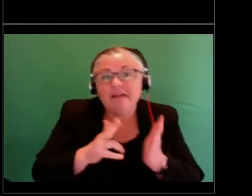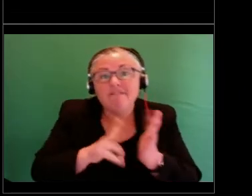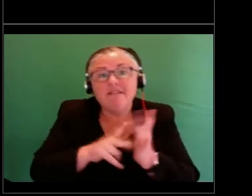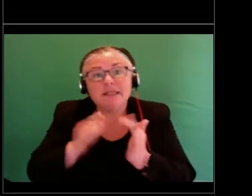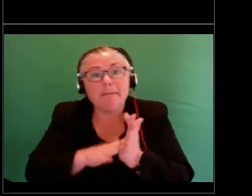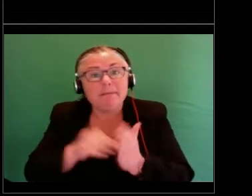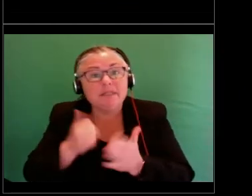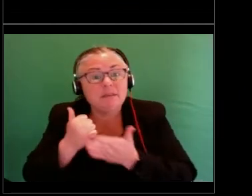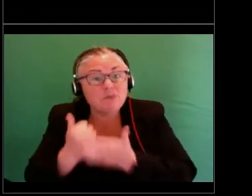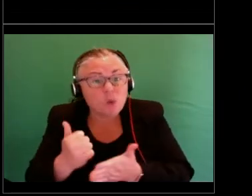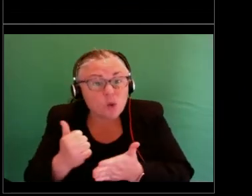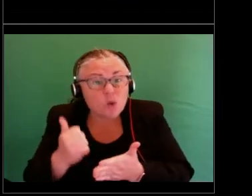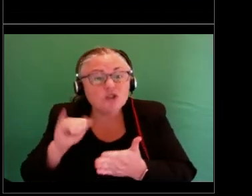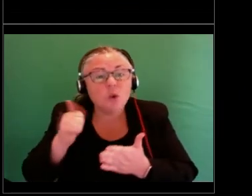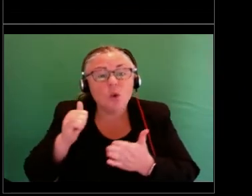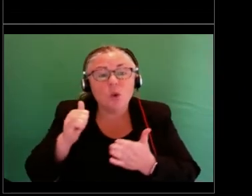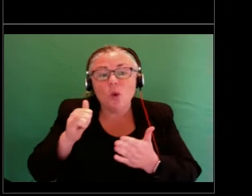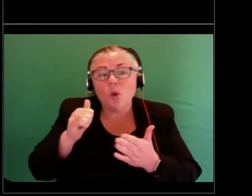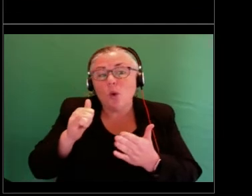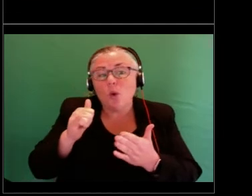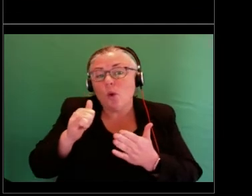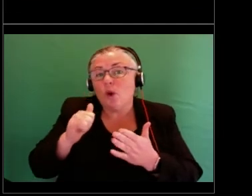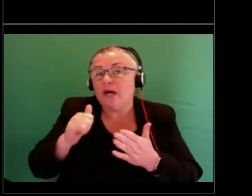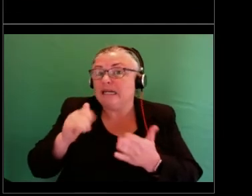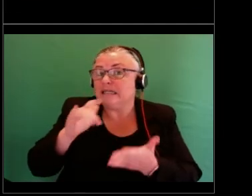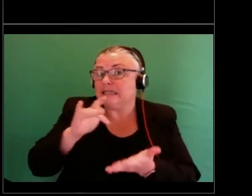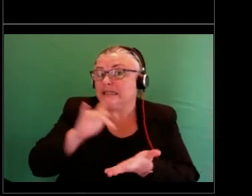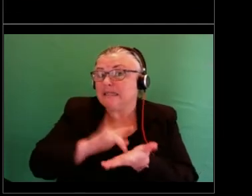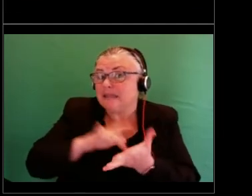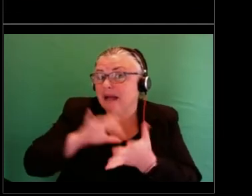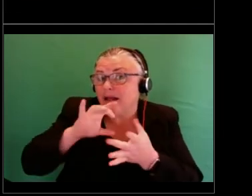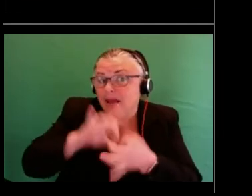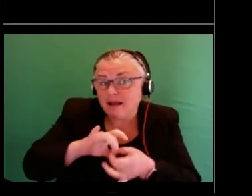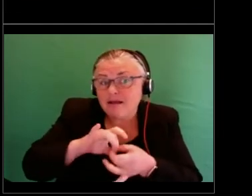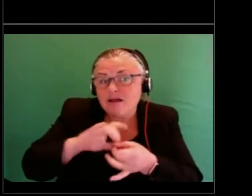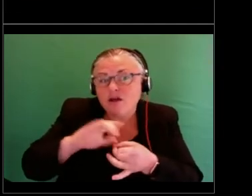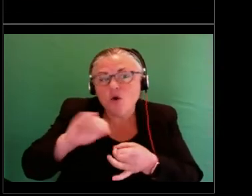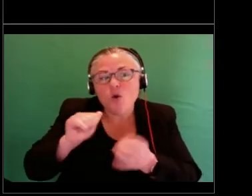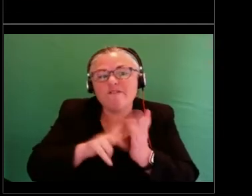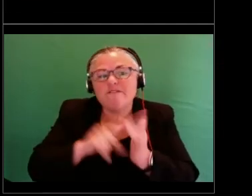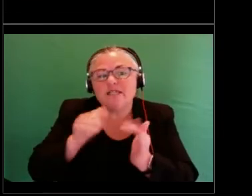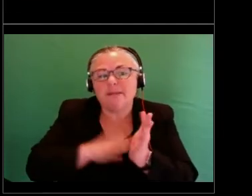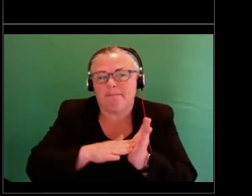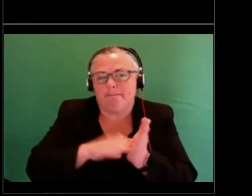If it's in Brisbane and you're not in court, again we have our call centre number there